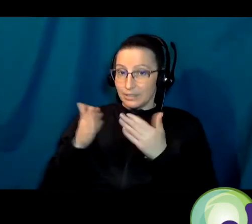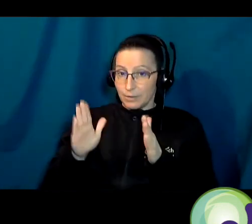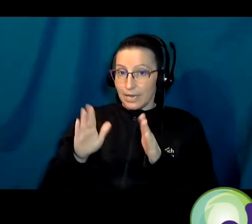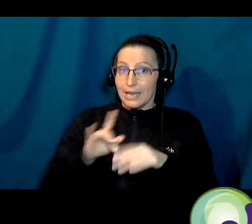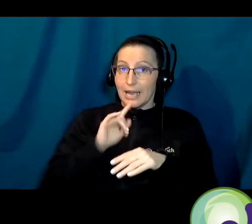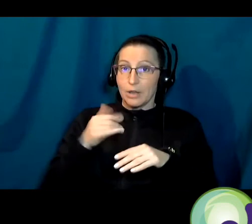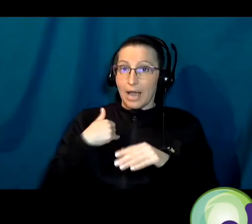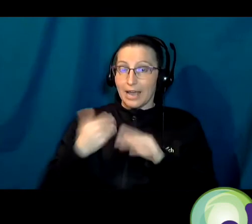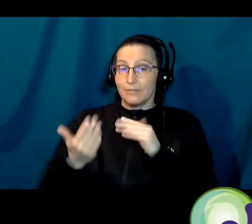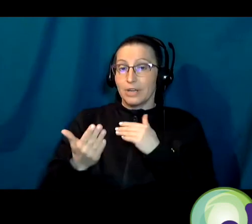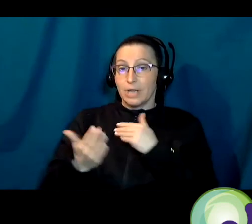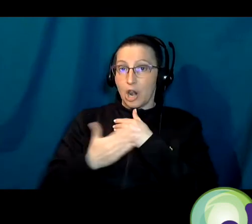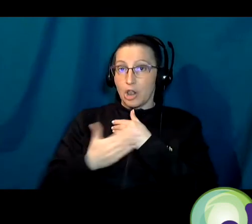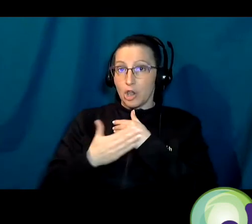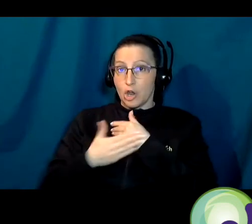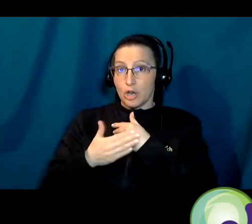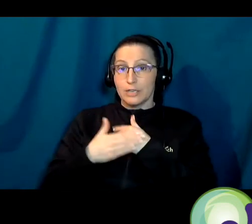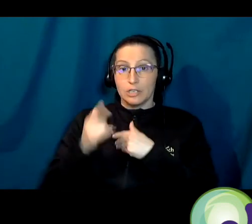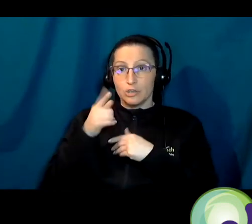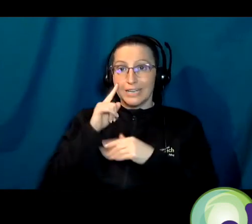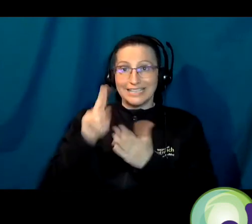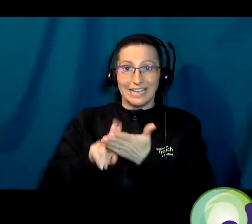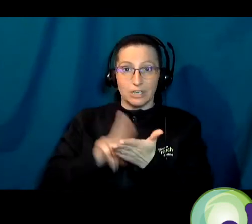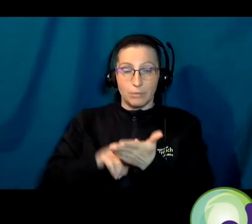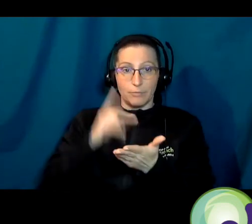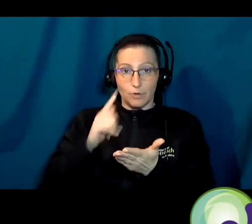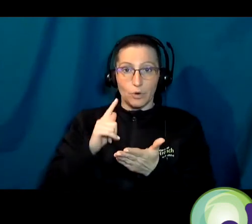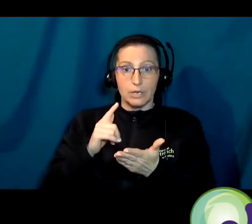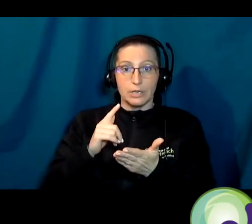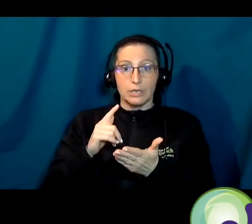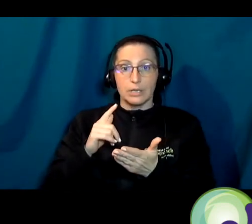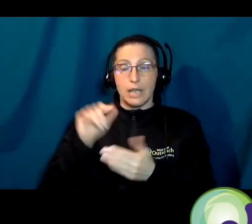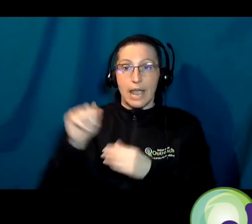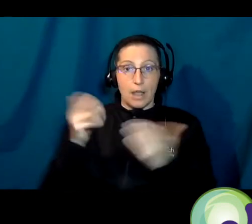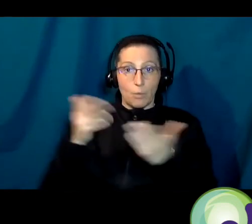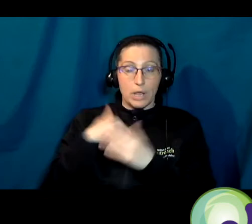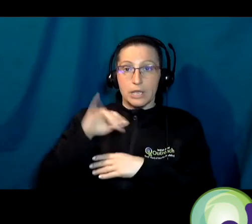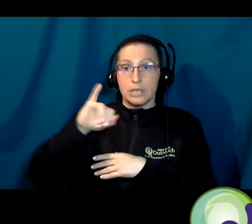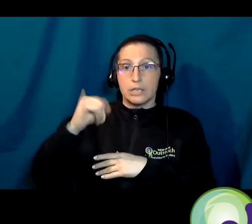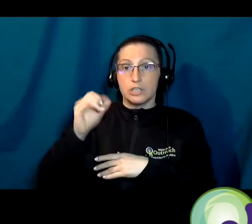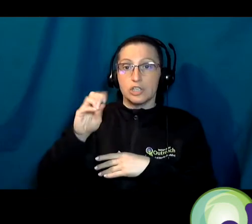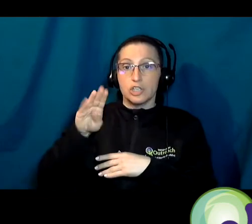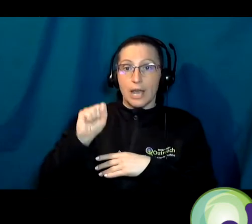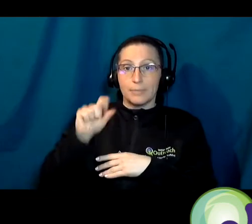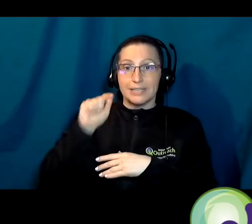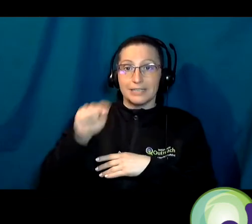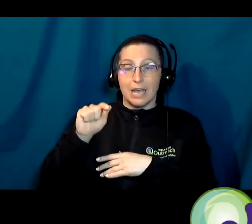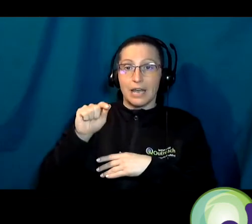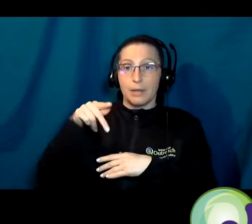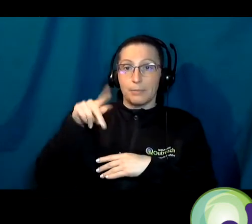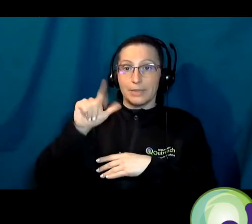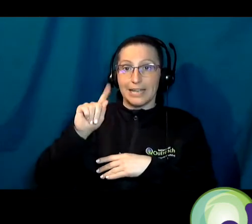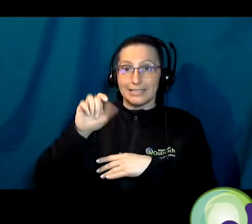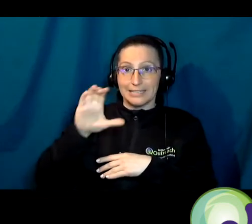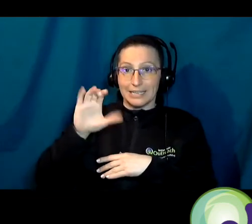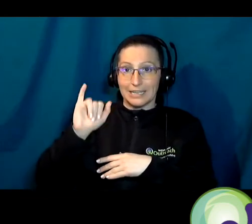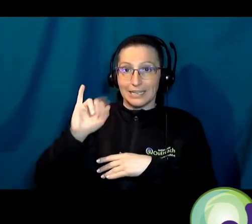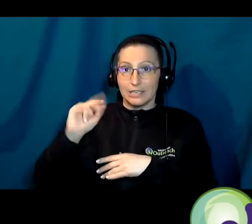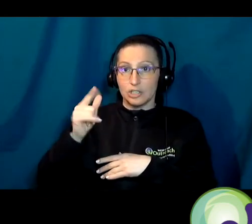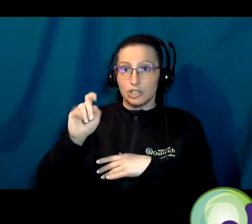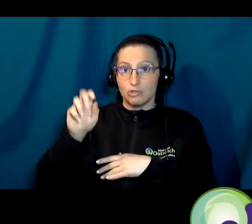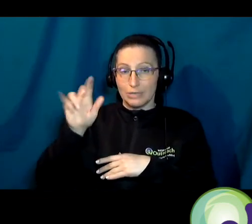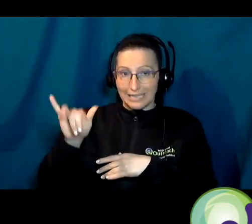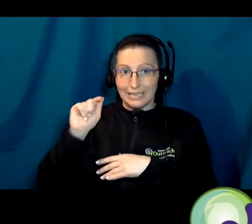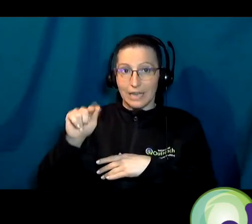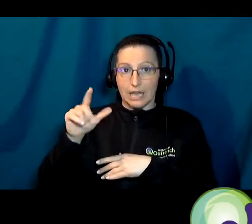for future openings that you can sign up for at jobs.plasticingenuity.com. At that website,